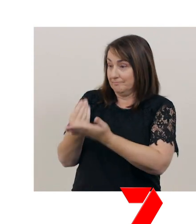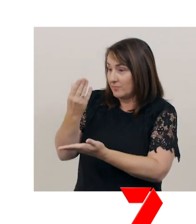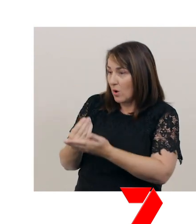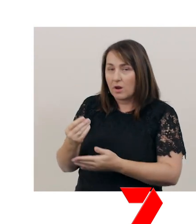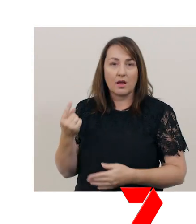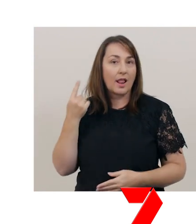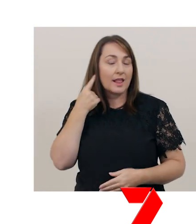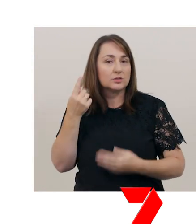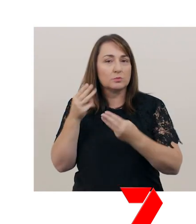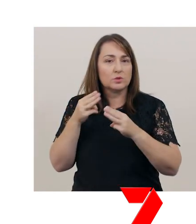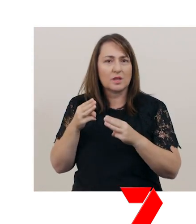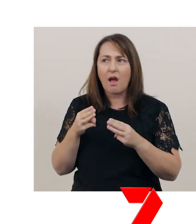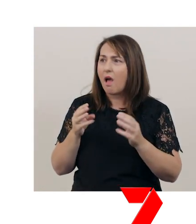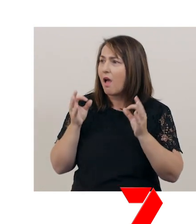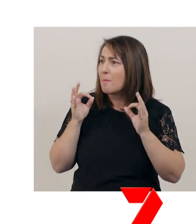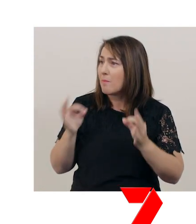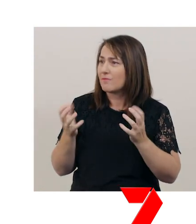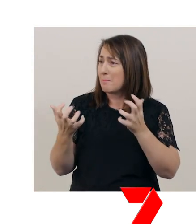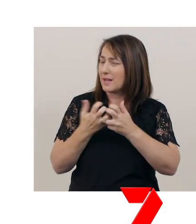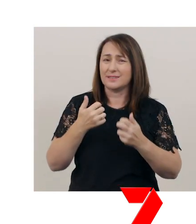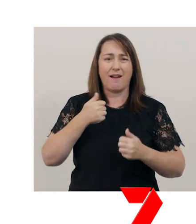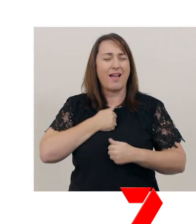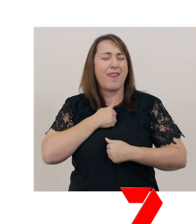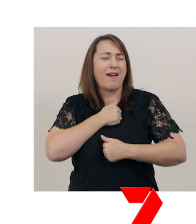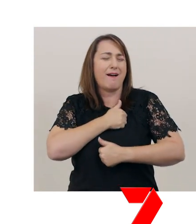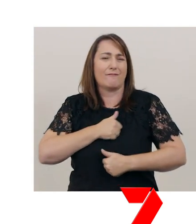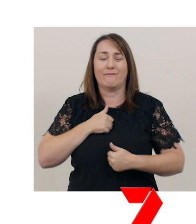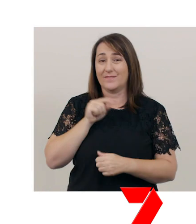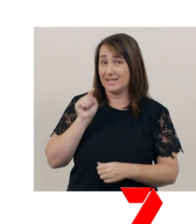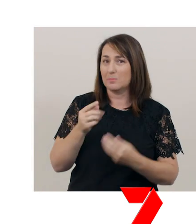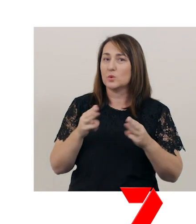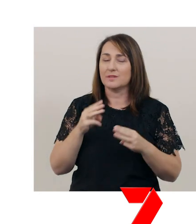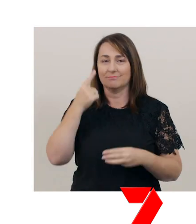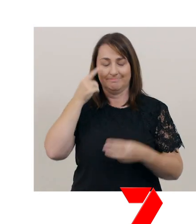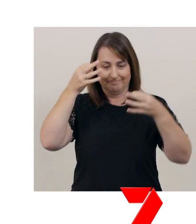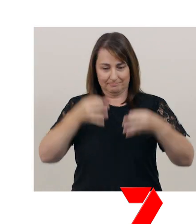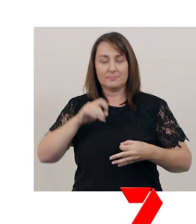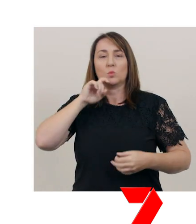It was just what he loved to play! He decided to give it a go.